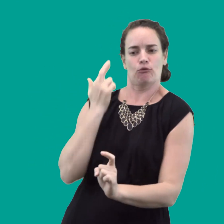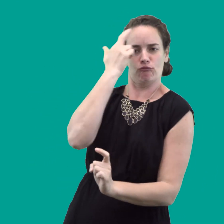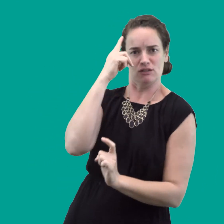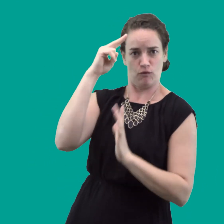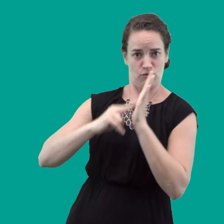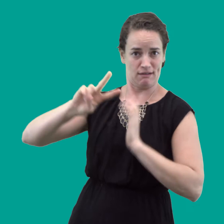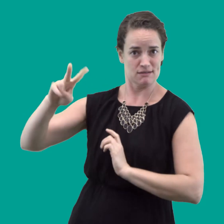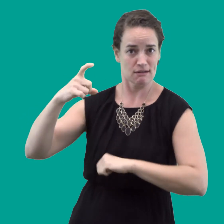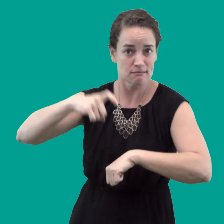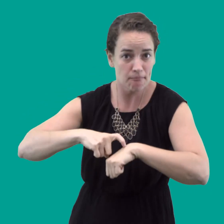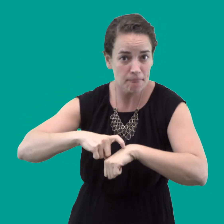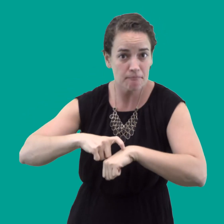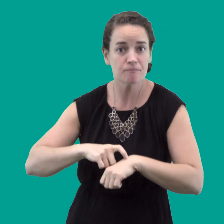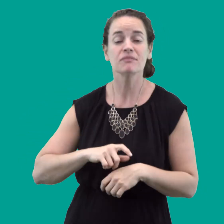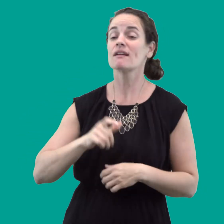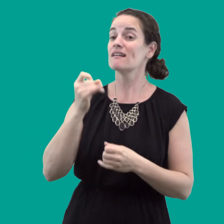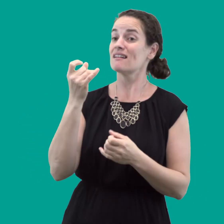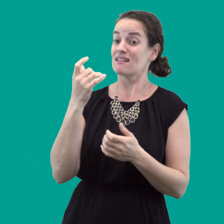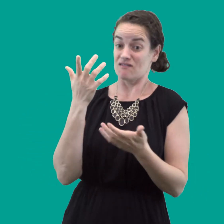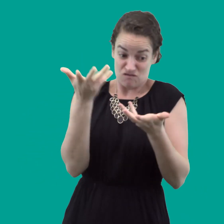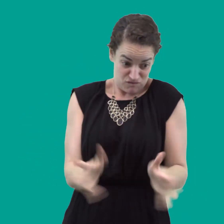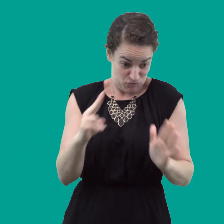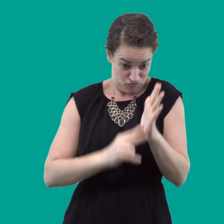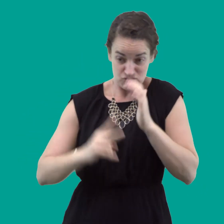It gives them a purpose to read the text a second time.